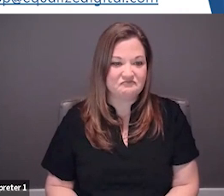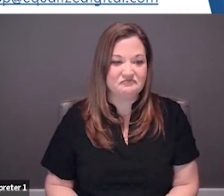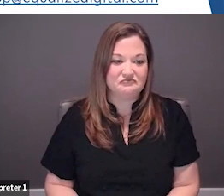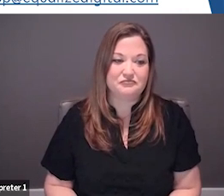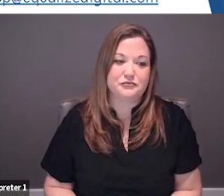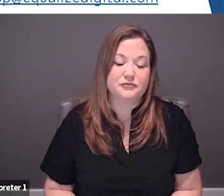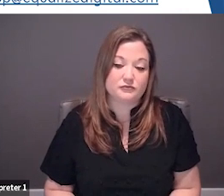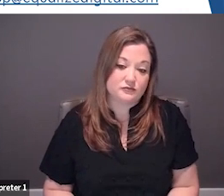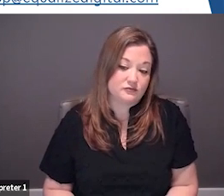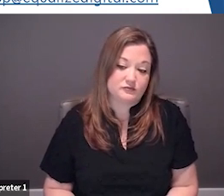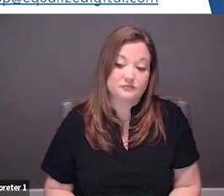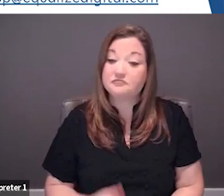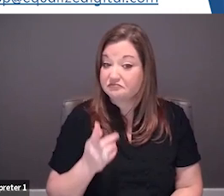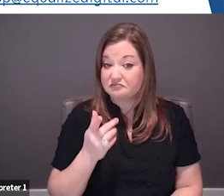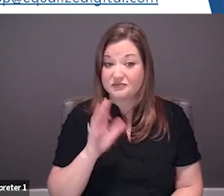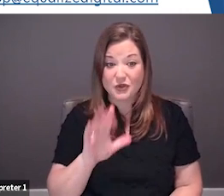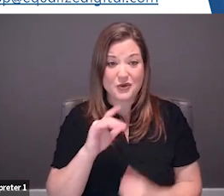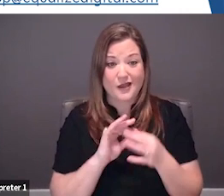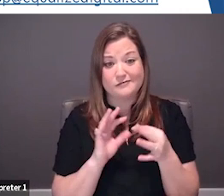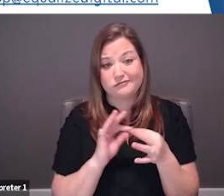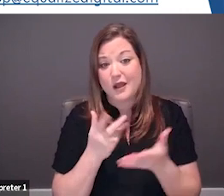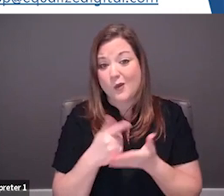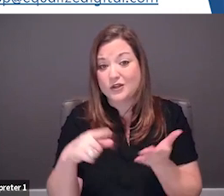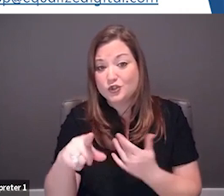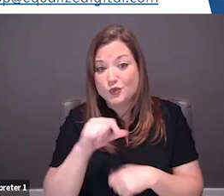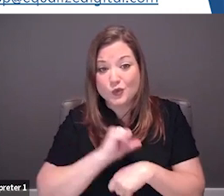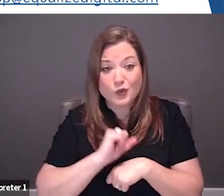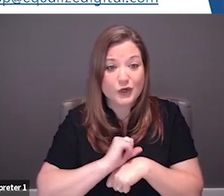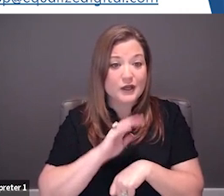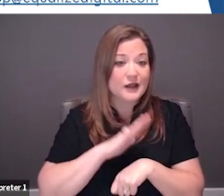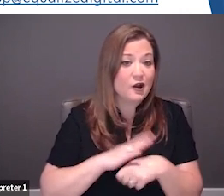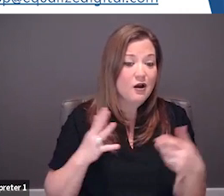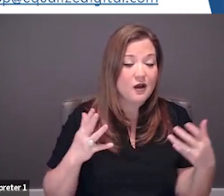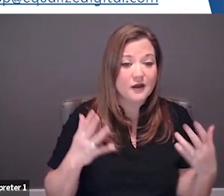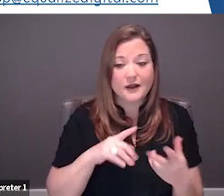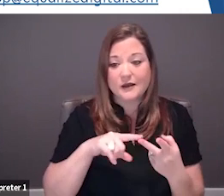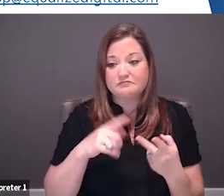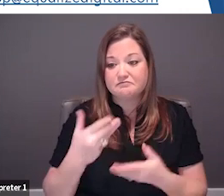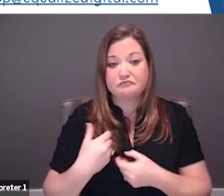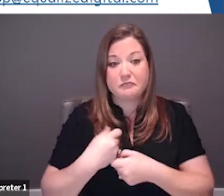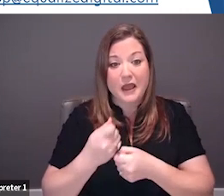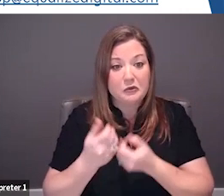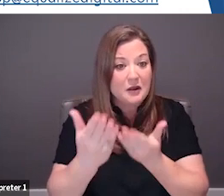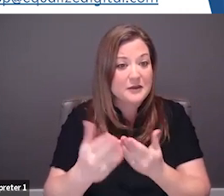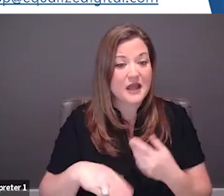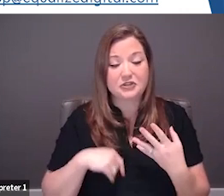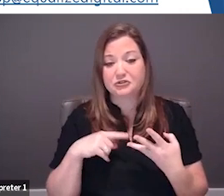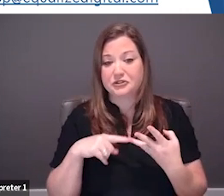You can share what you're working on, ask questions, get plug-in recommendations, help other people with accessibility.